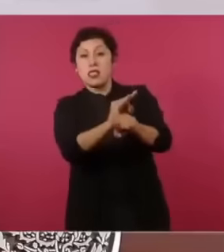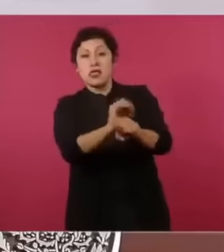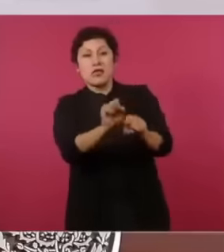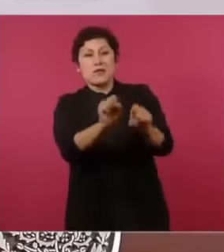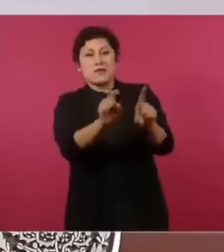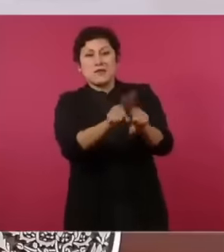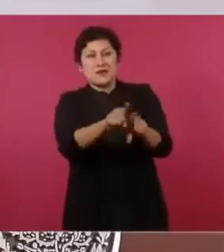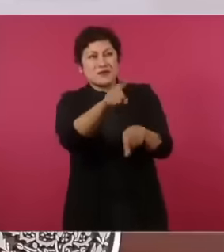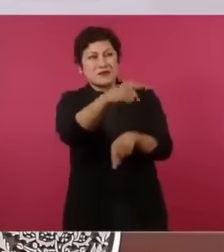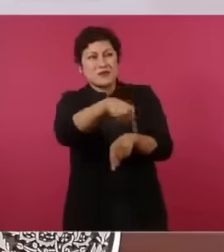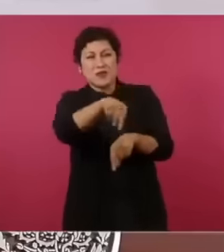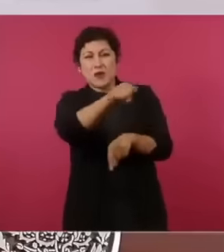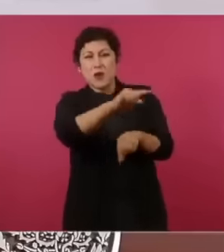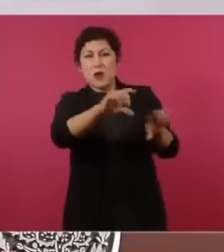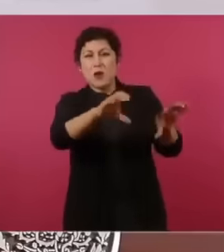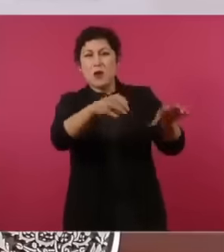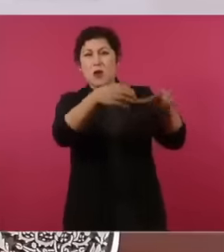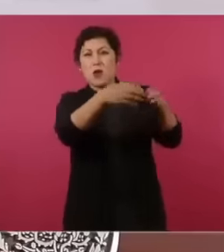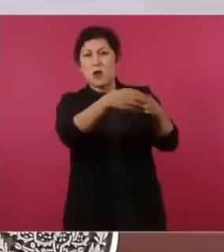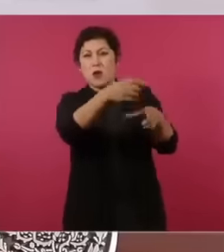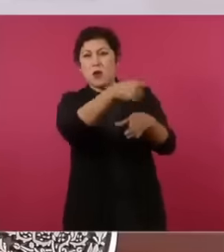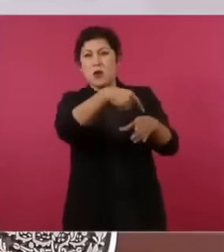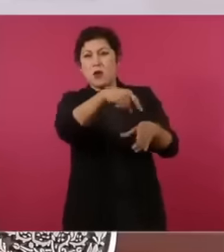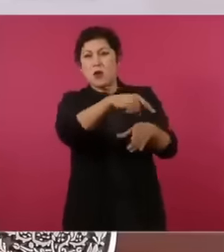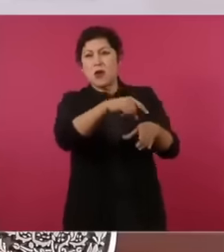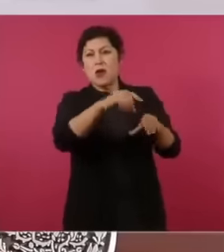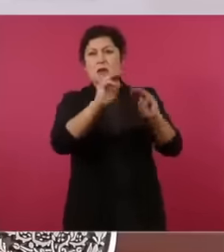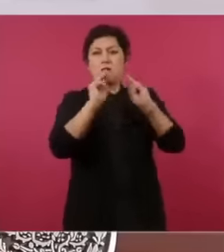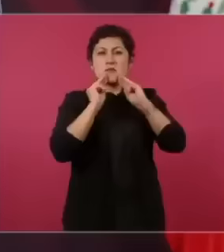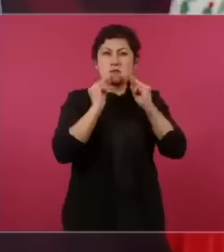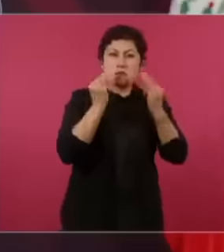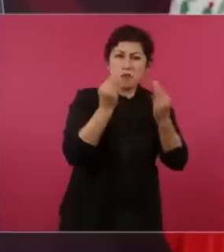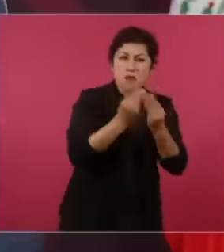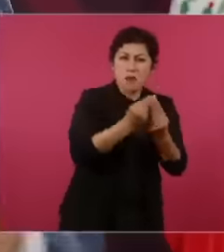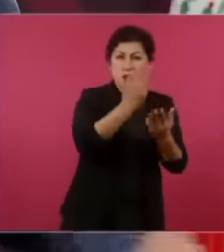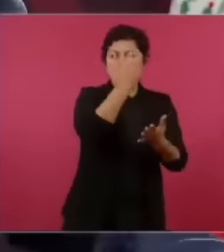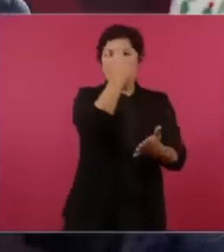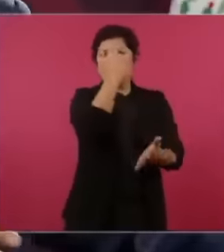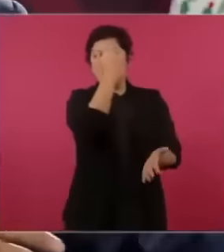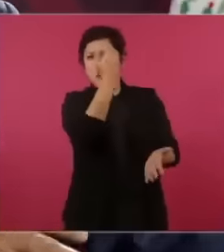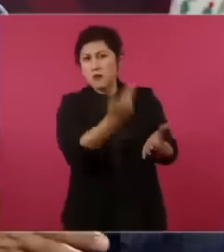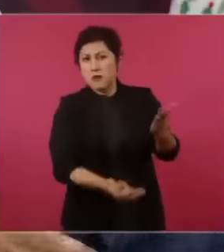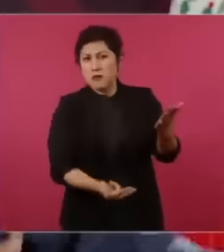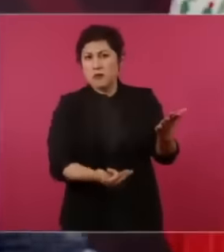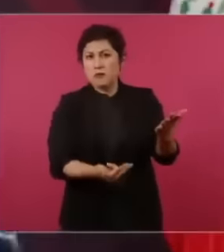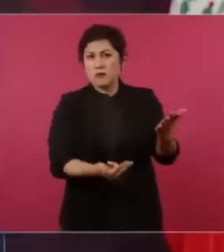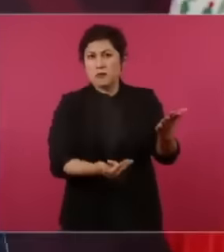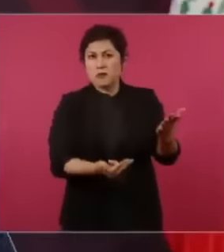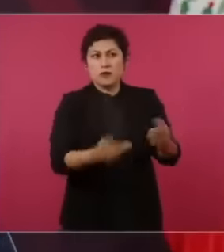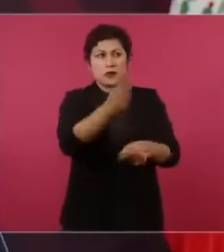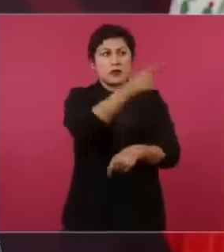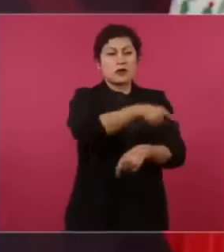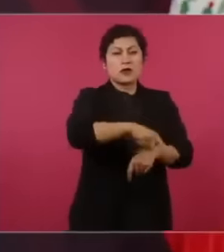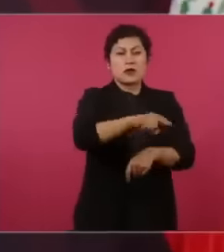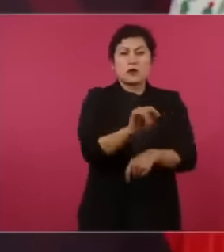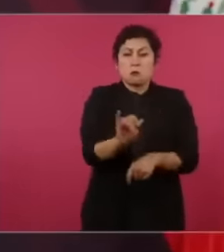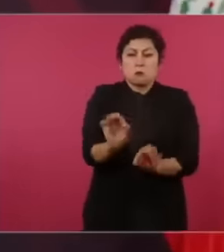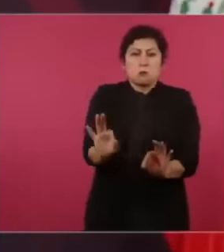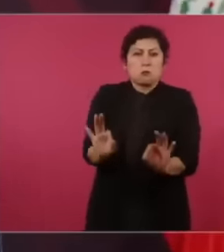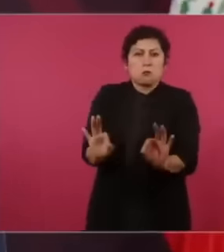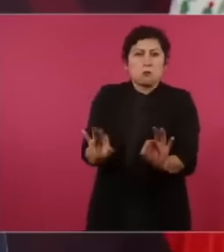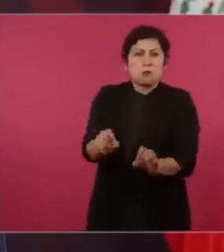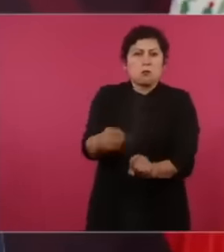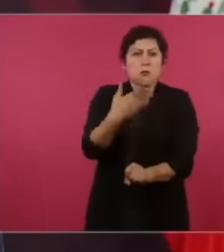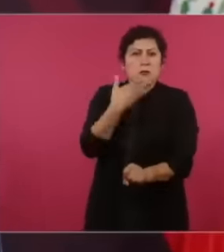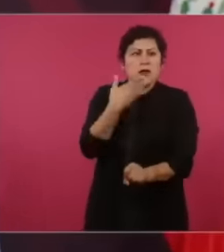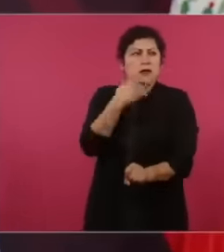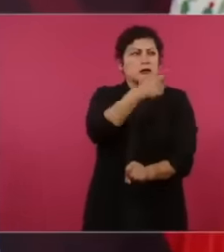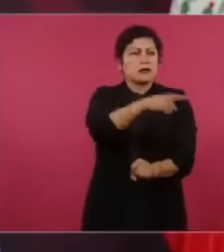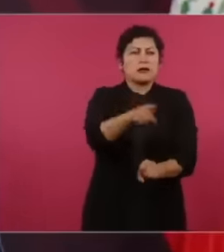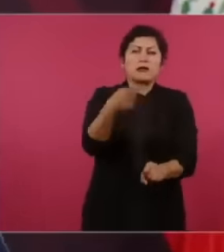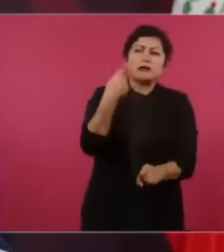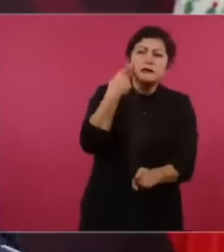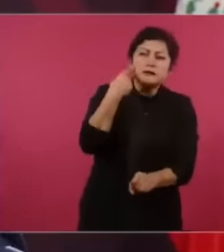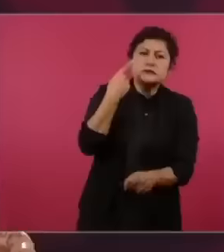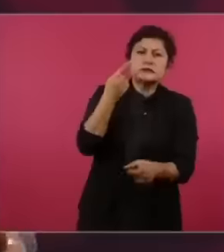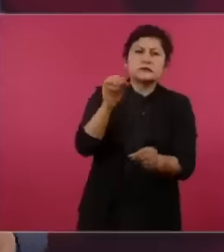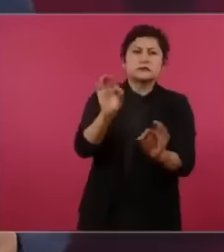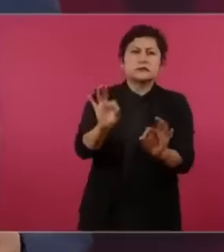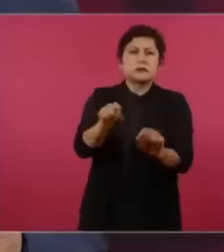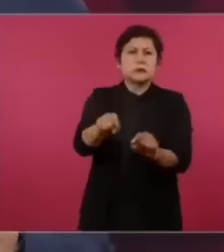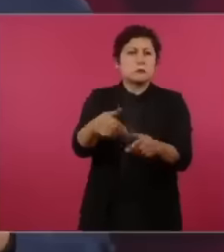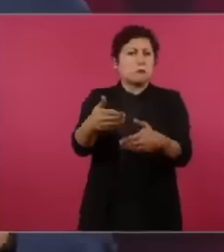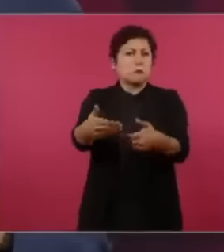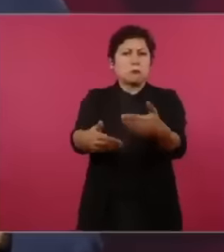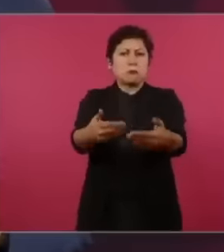corrupt organizations talking about how the judiciary is fine one day when